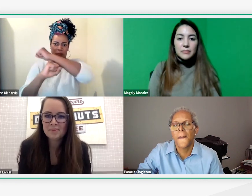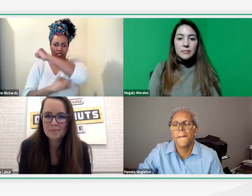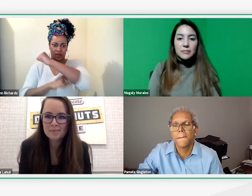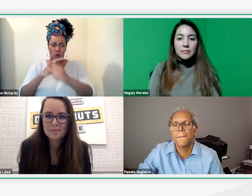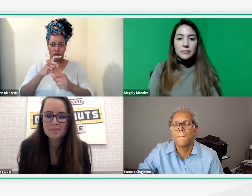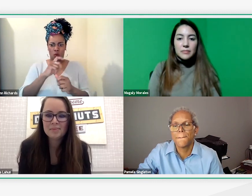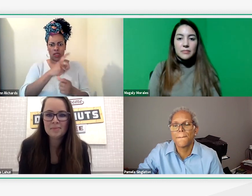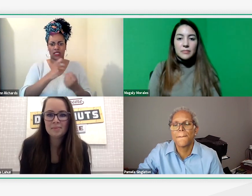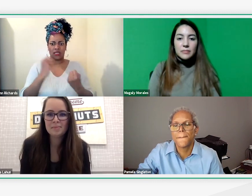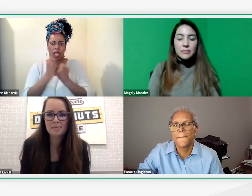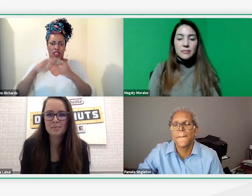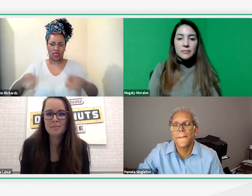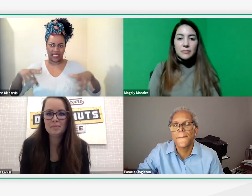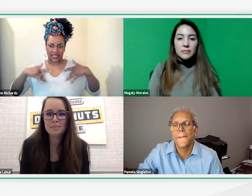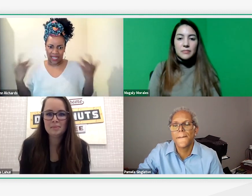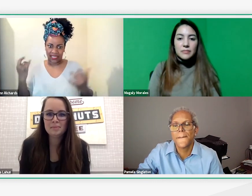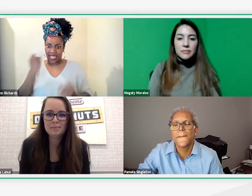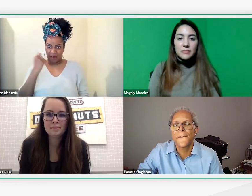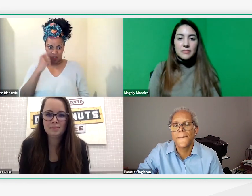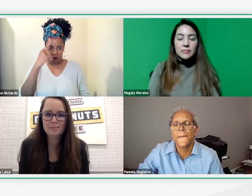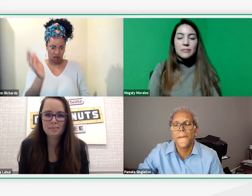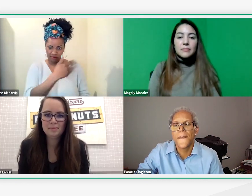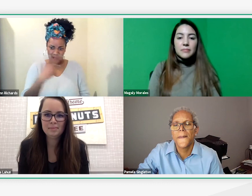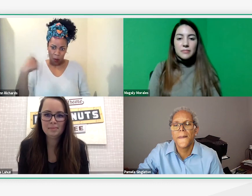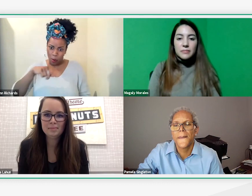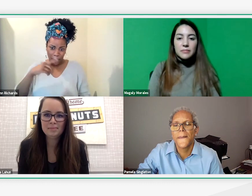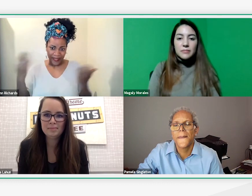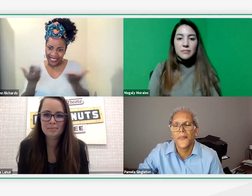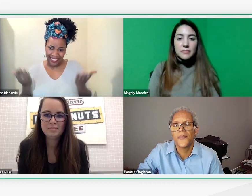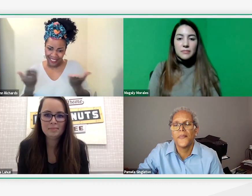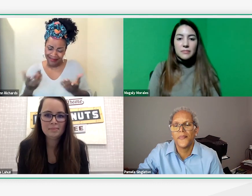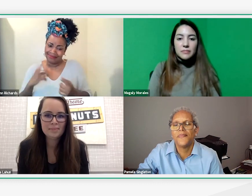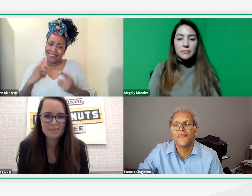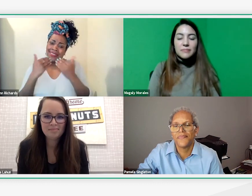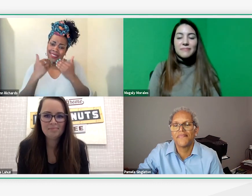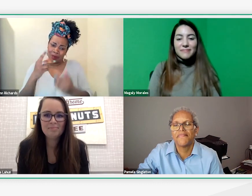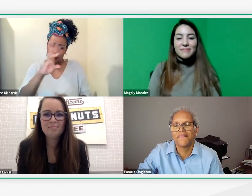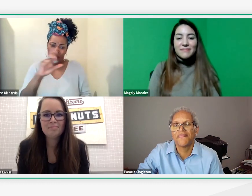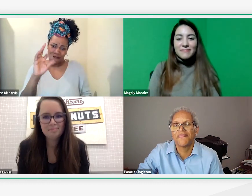the Wells Fargo Foundation for sponsoring this event. If it were not for you all,